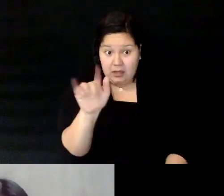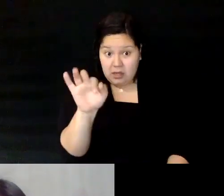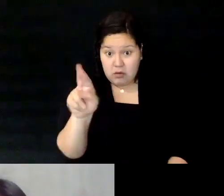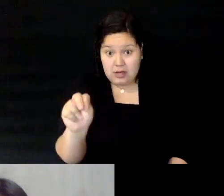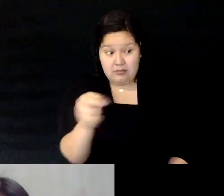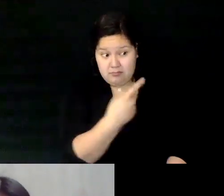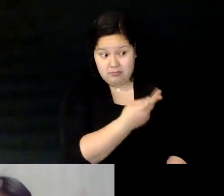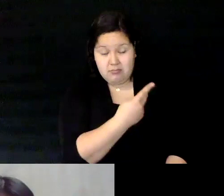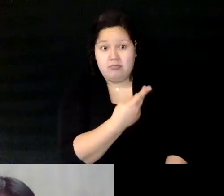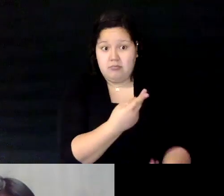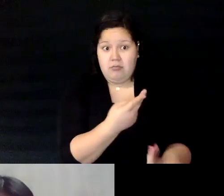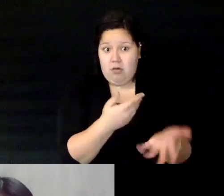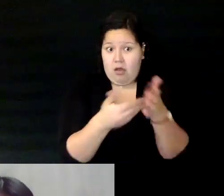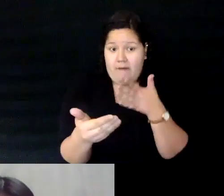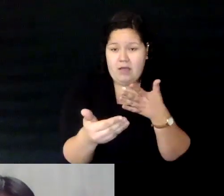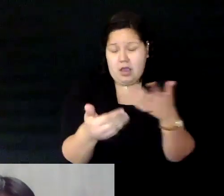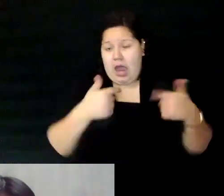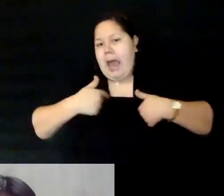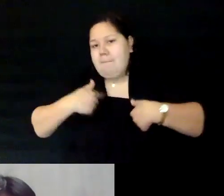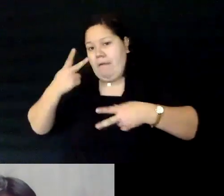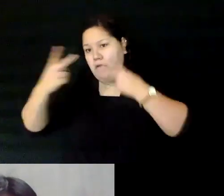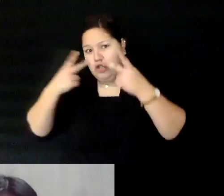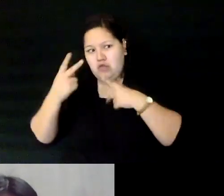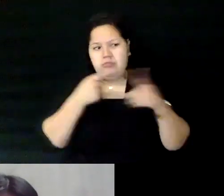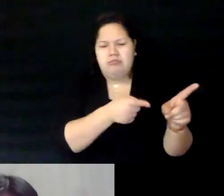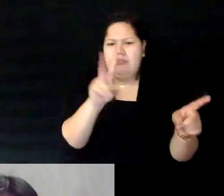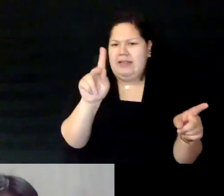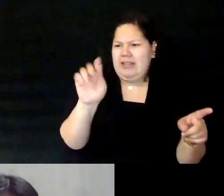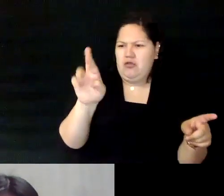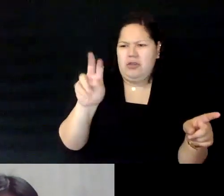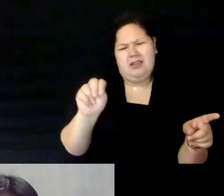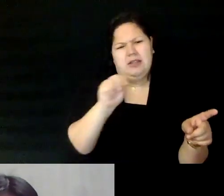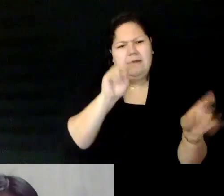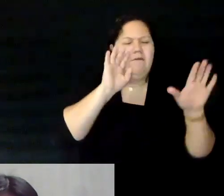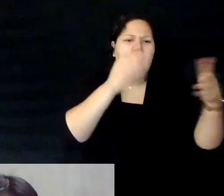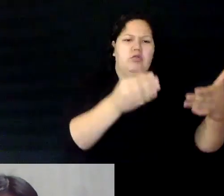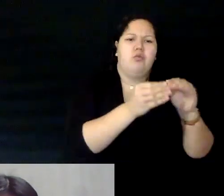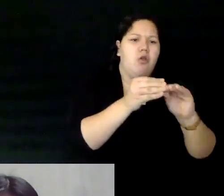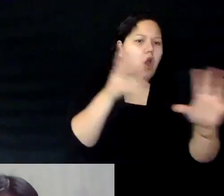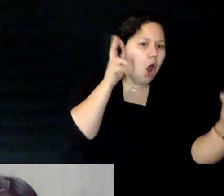is like, I do, I'm more in a visual realm and Kiran kind of works more in the audio realm. And